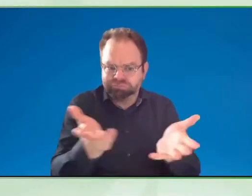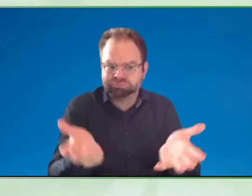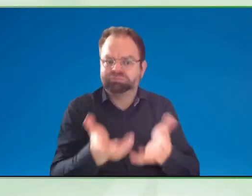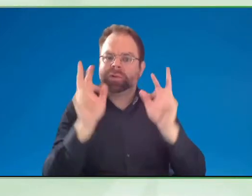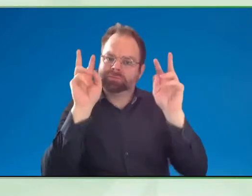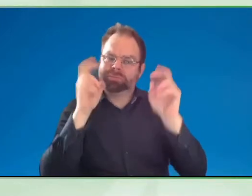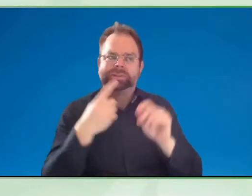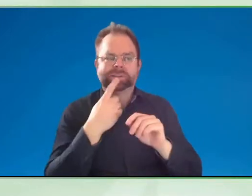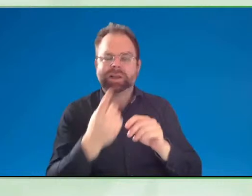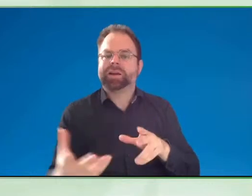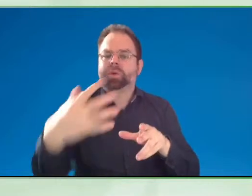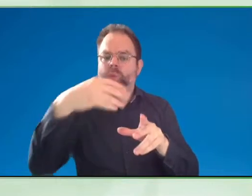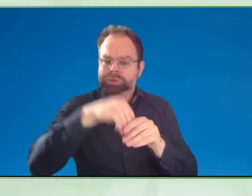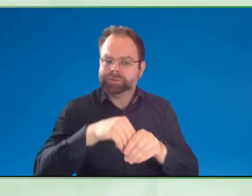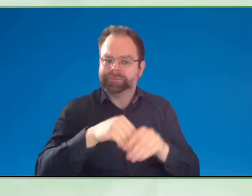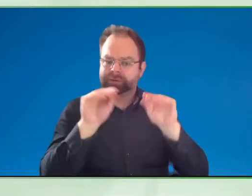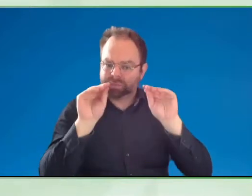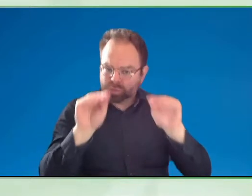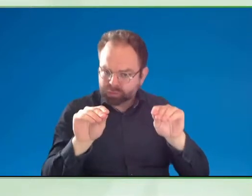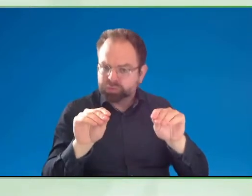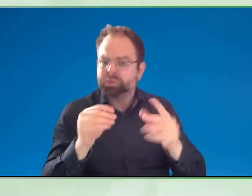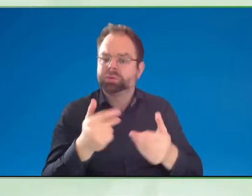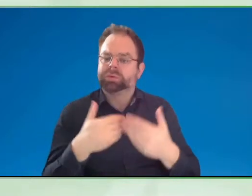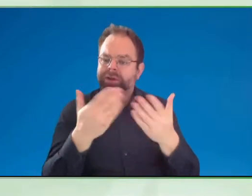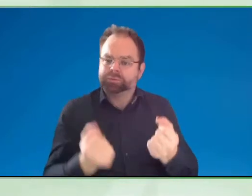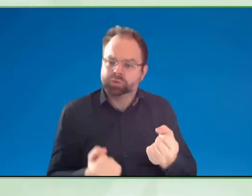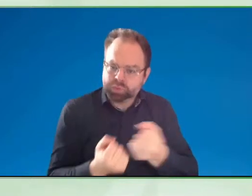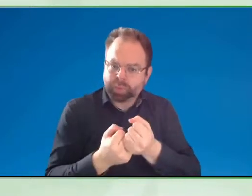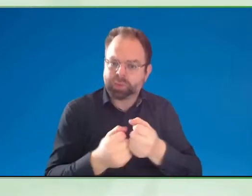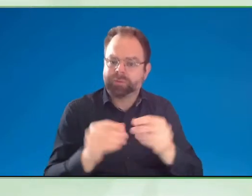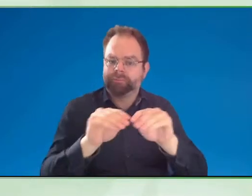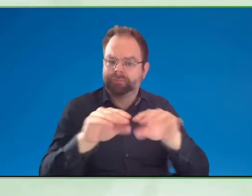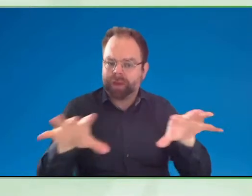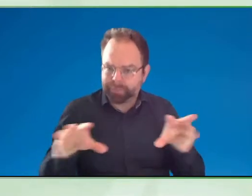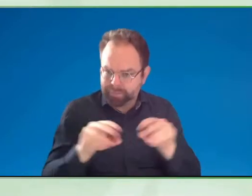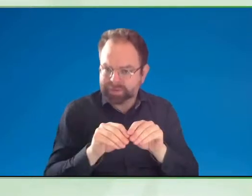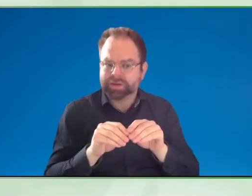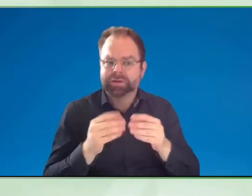so it is the priority to provide these resources as well for the civil society organisations